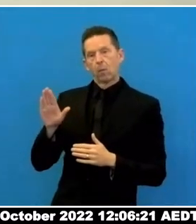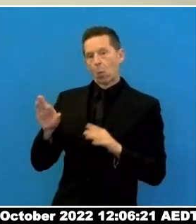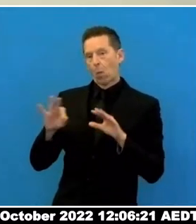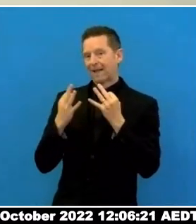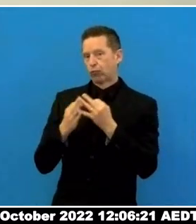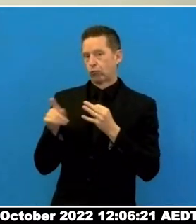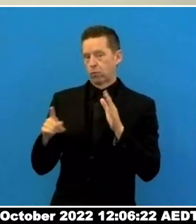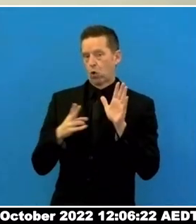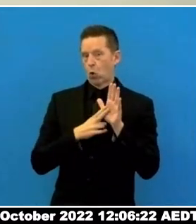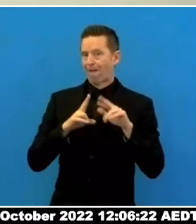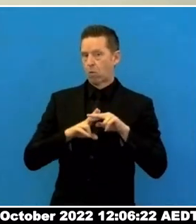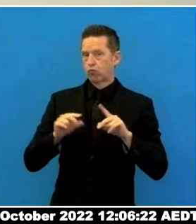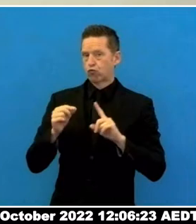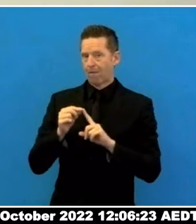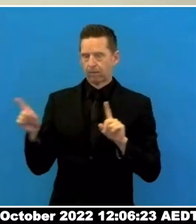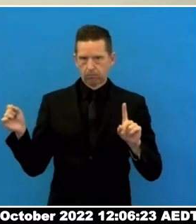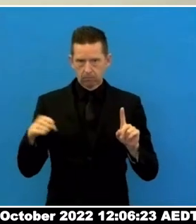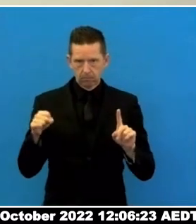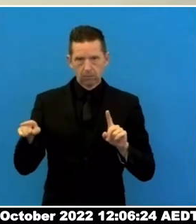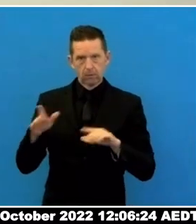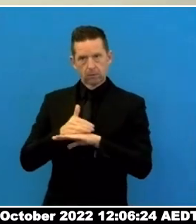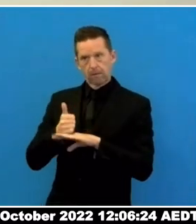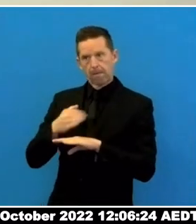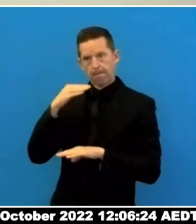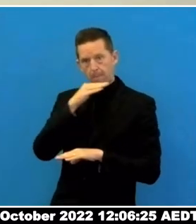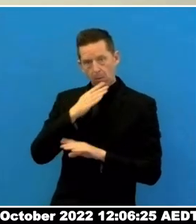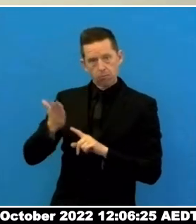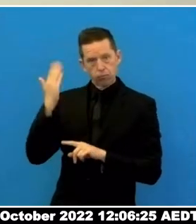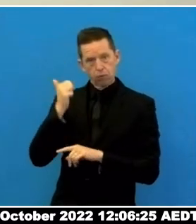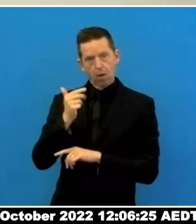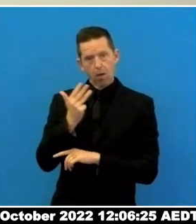It's based in Melbourne and it was founded in 1987? That's correct.